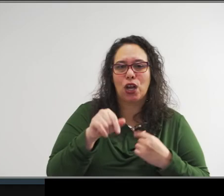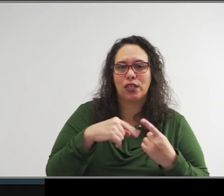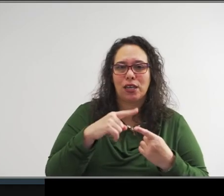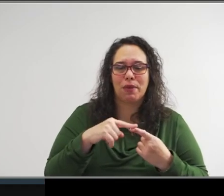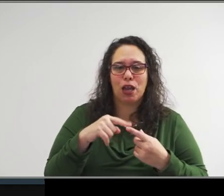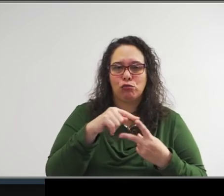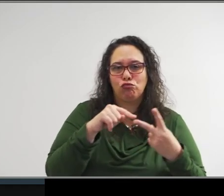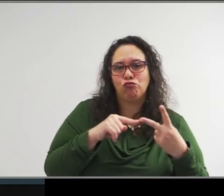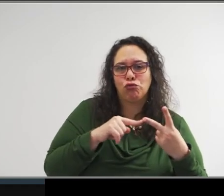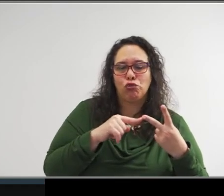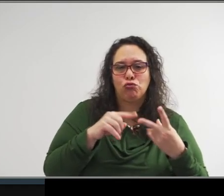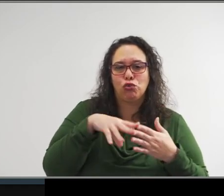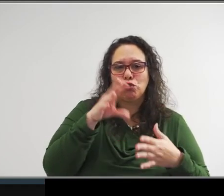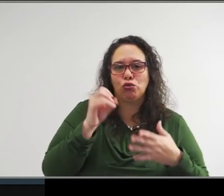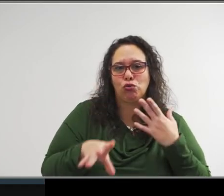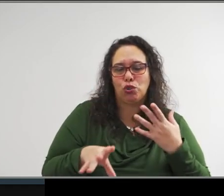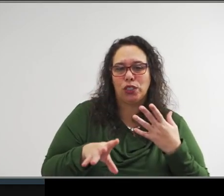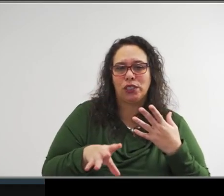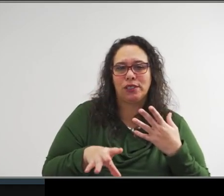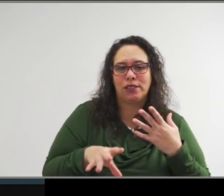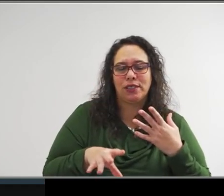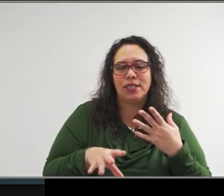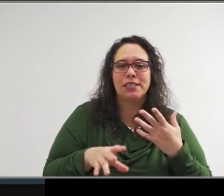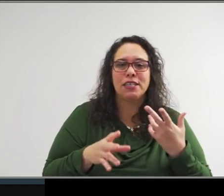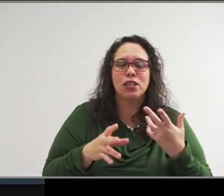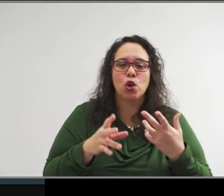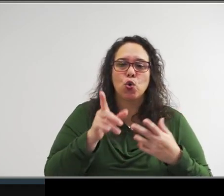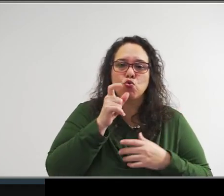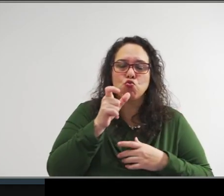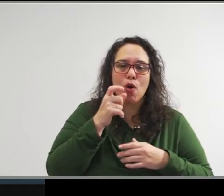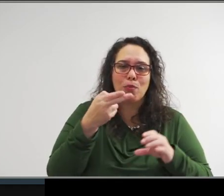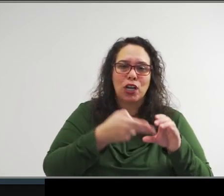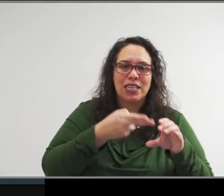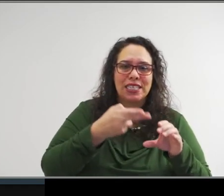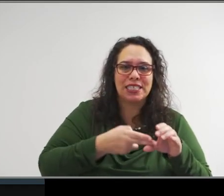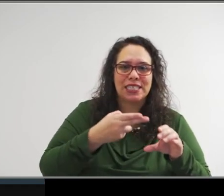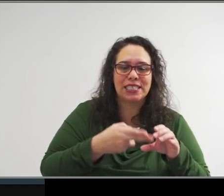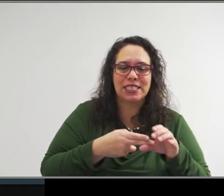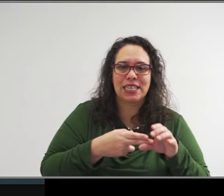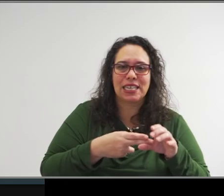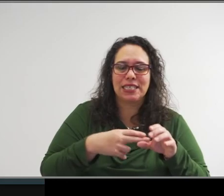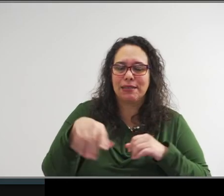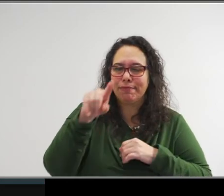their name again. They were our student participants in catalyzing black educational equity